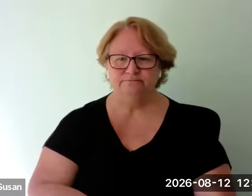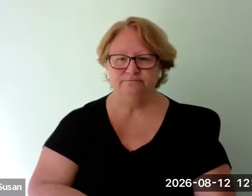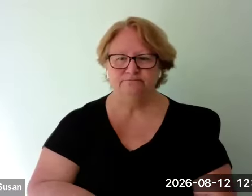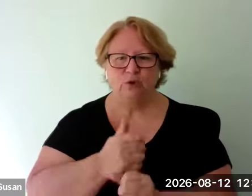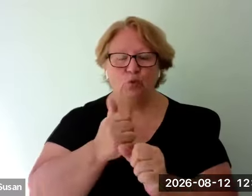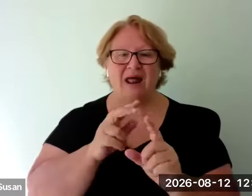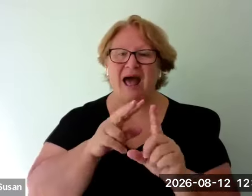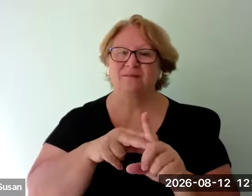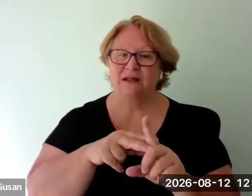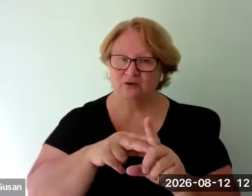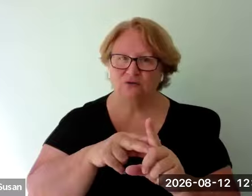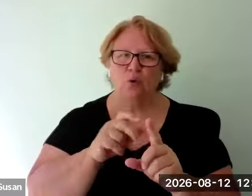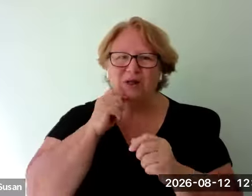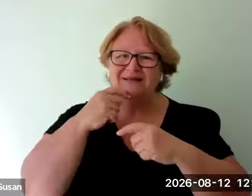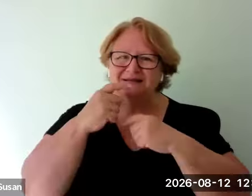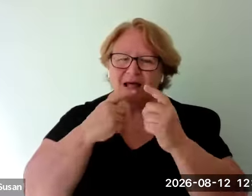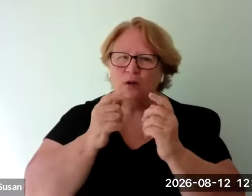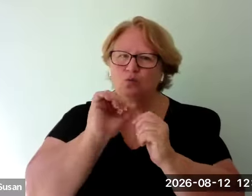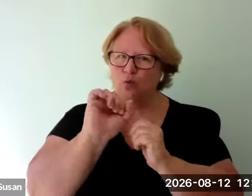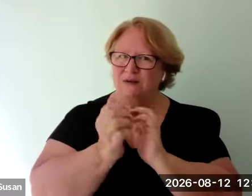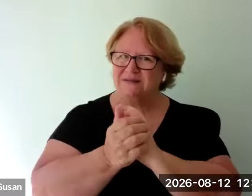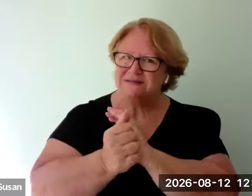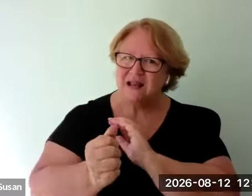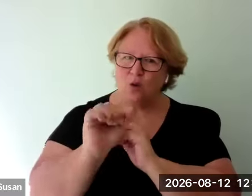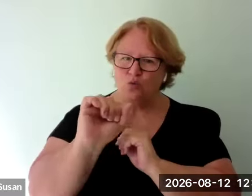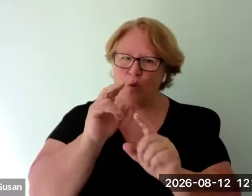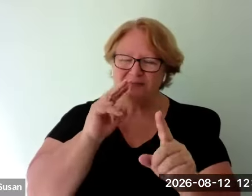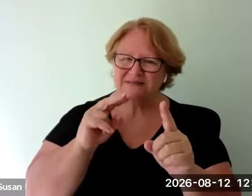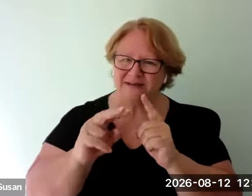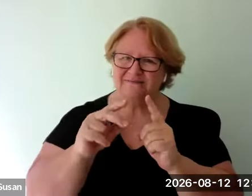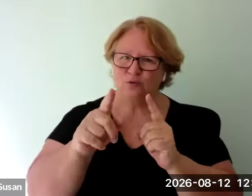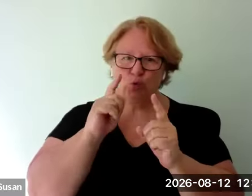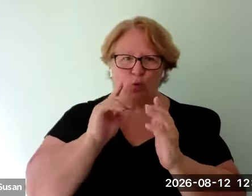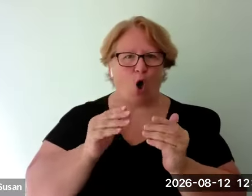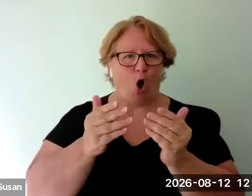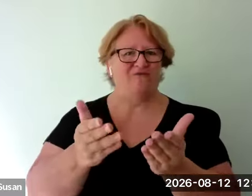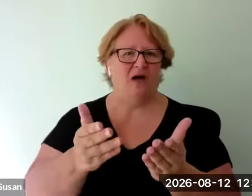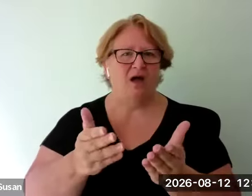timing of outputs . Strong applications will explain the skills and